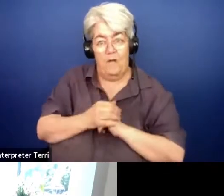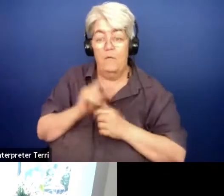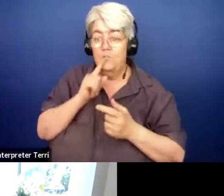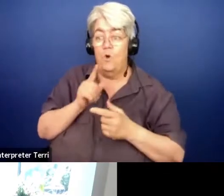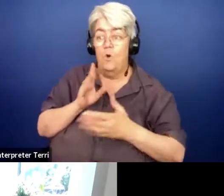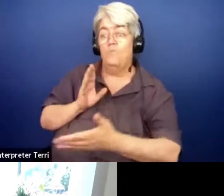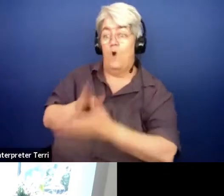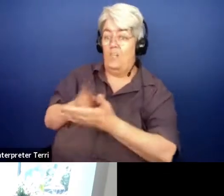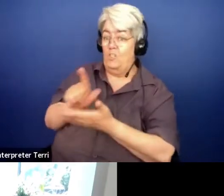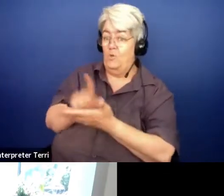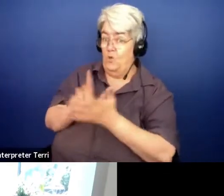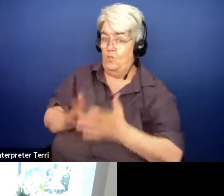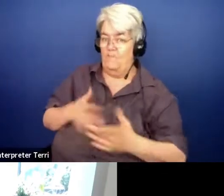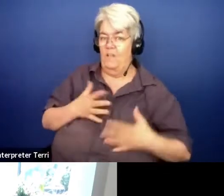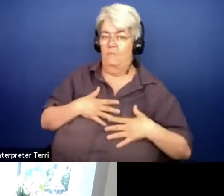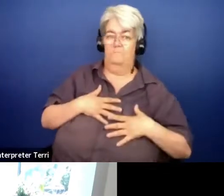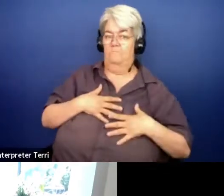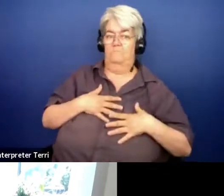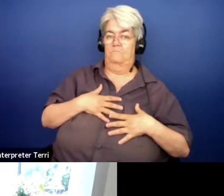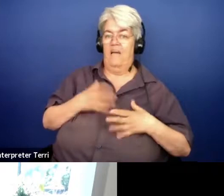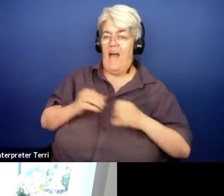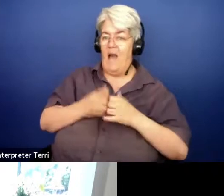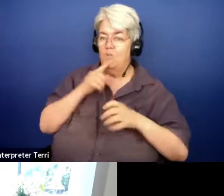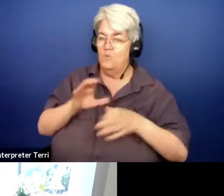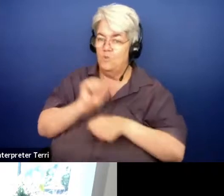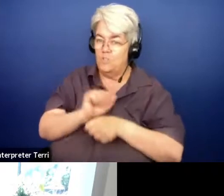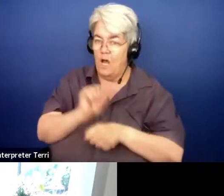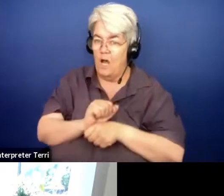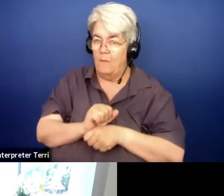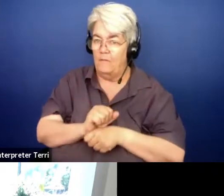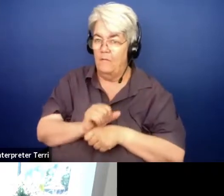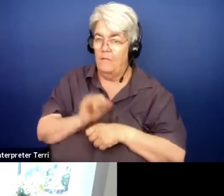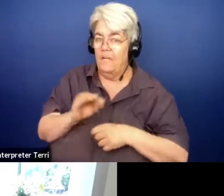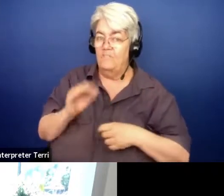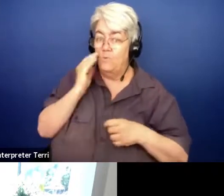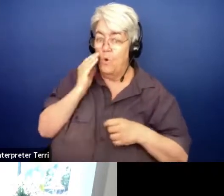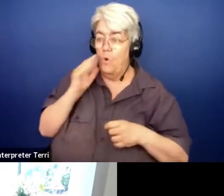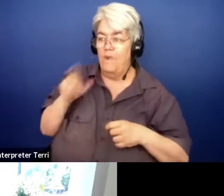that. How do you properly do your job under the circumstances and the answer to those